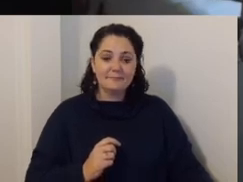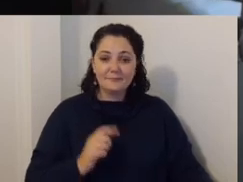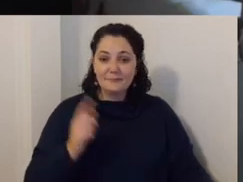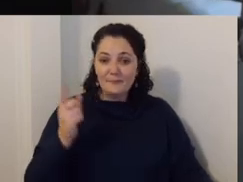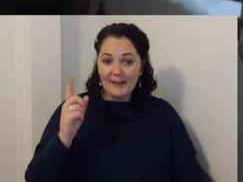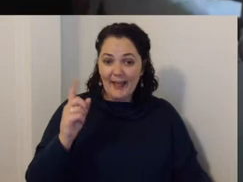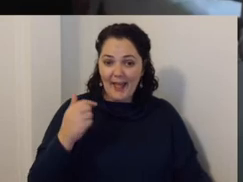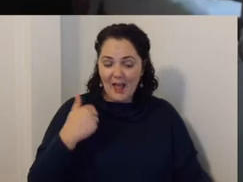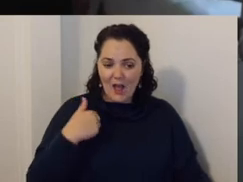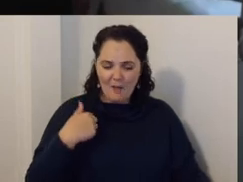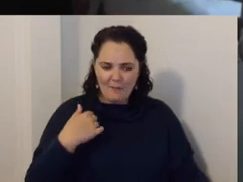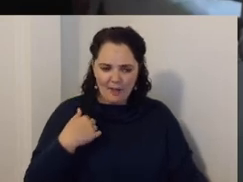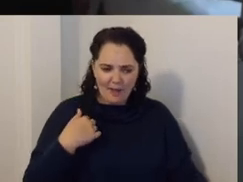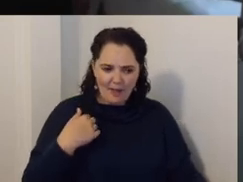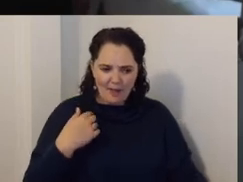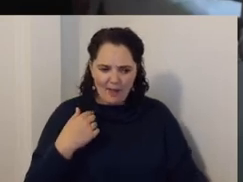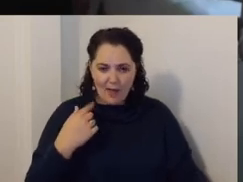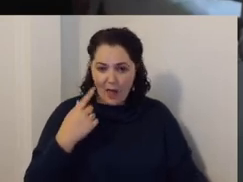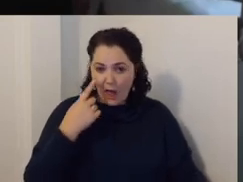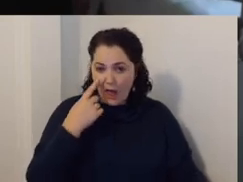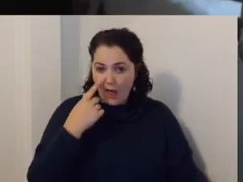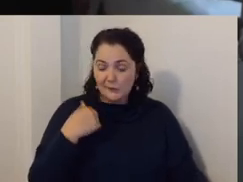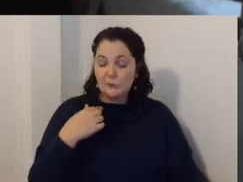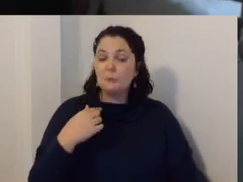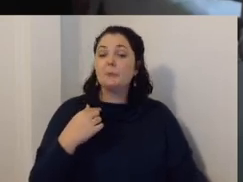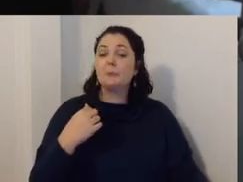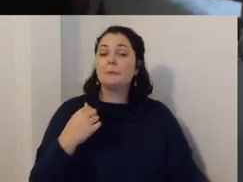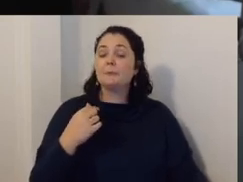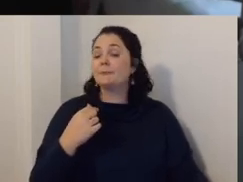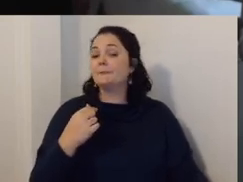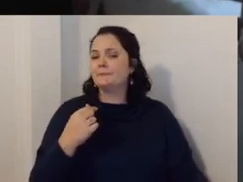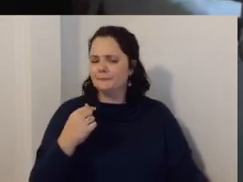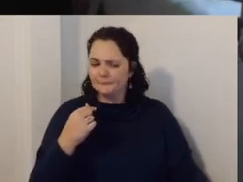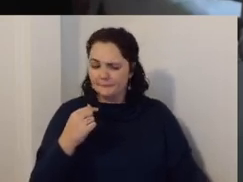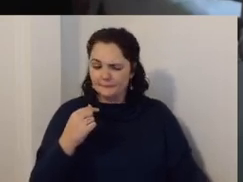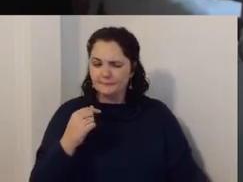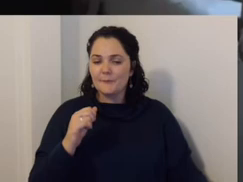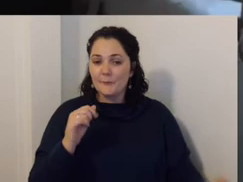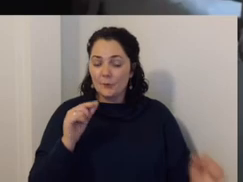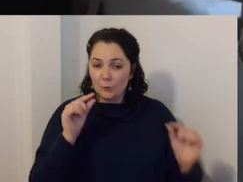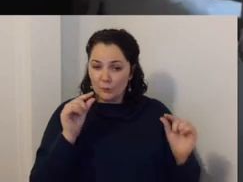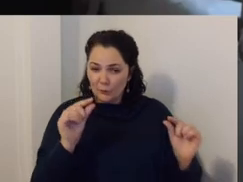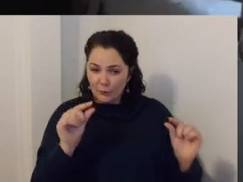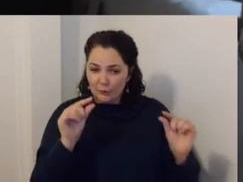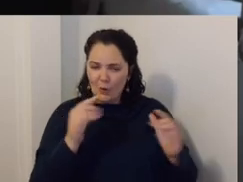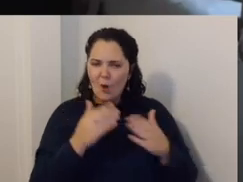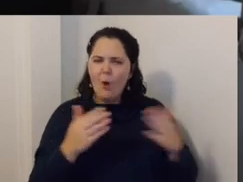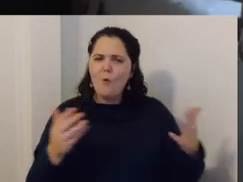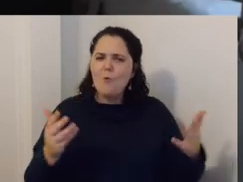now I'm squinting down, really squinting my eyes and focusing on those bright bright highlights